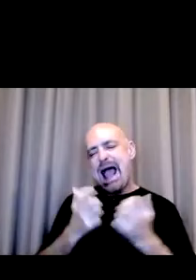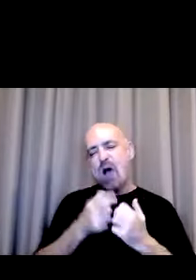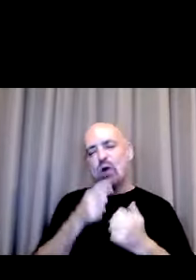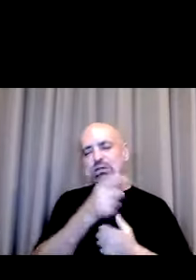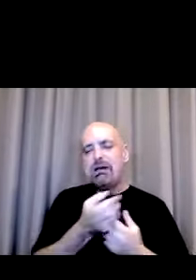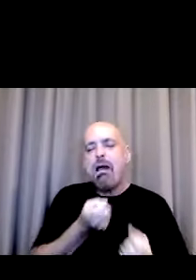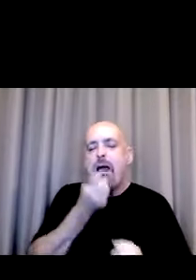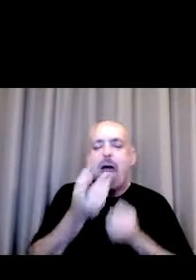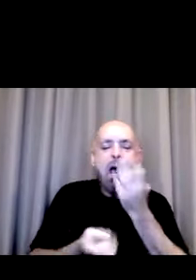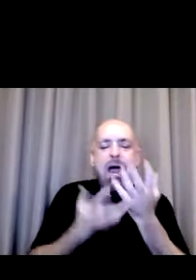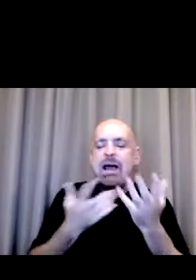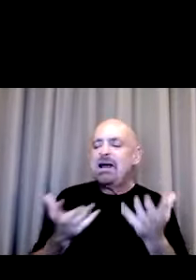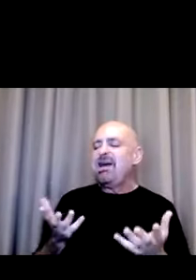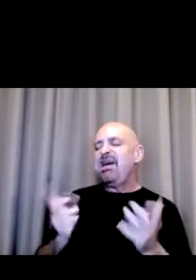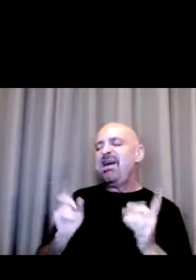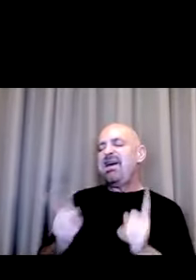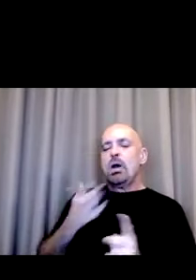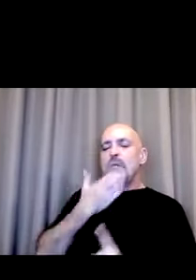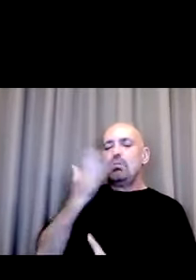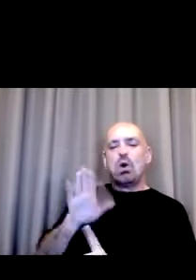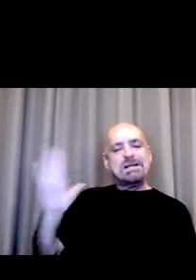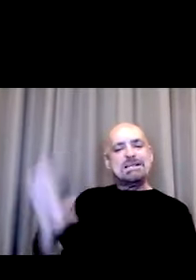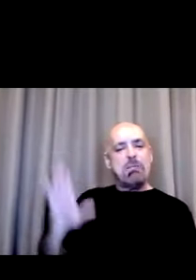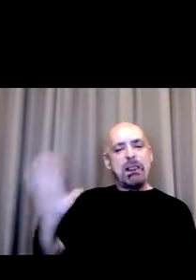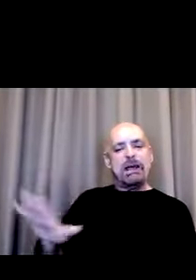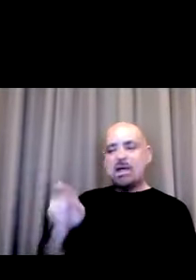the wisdom of the ages . So it became a kind